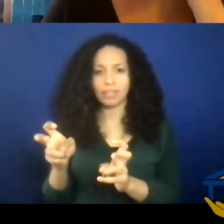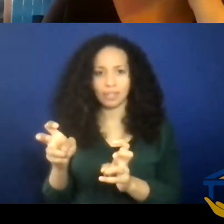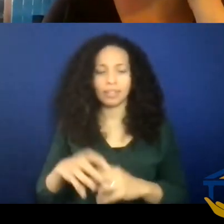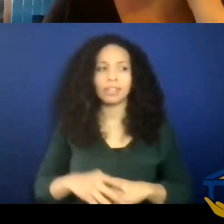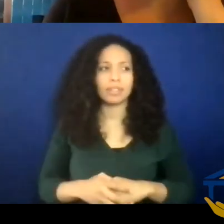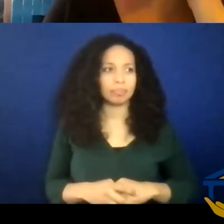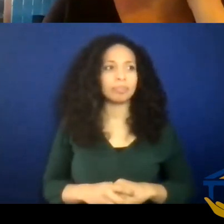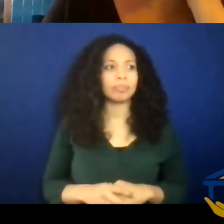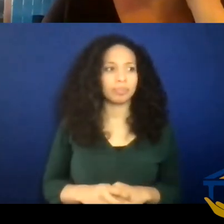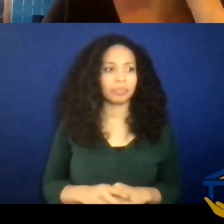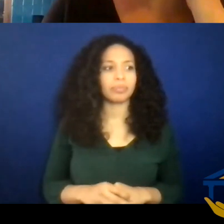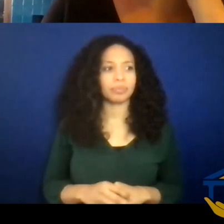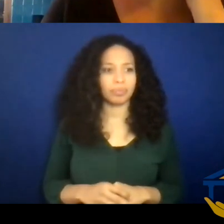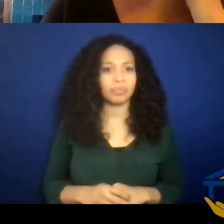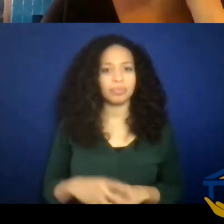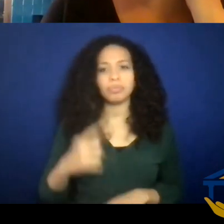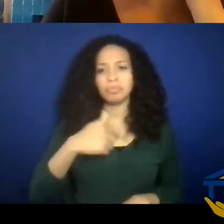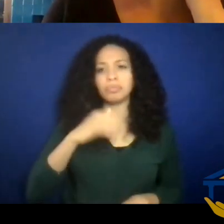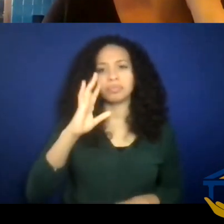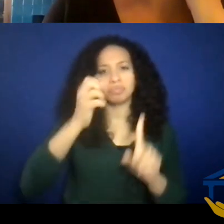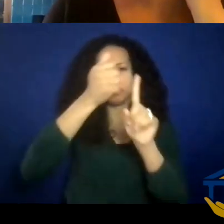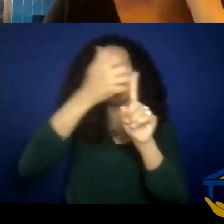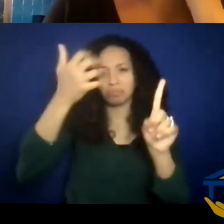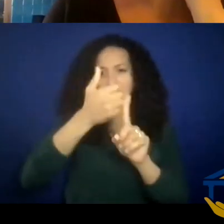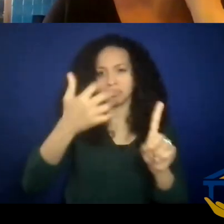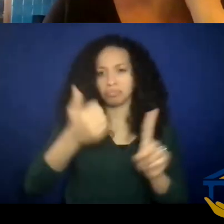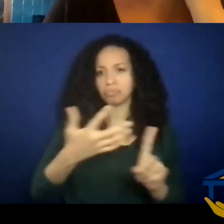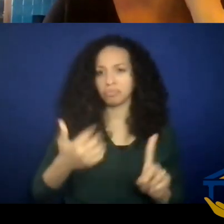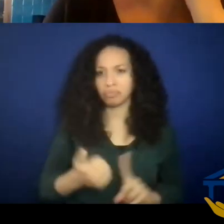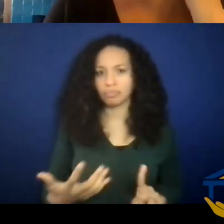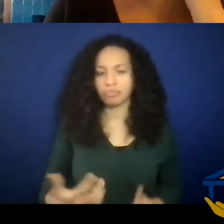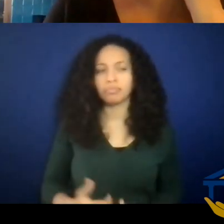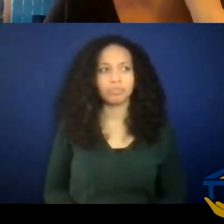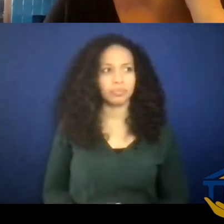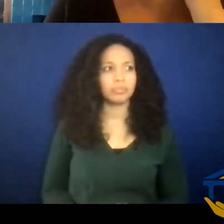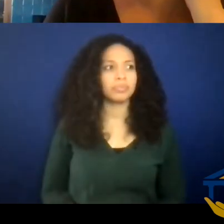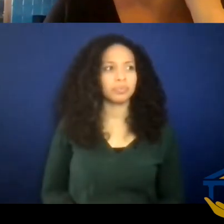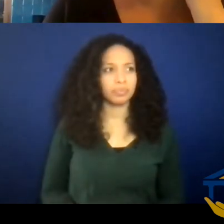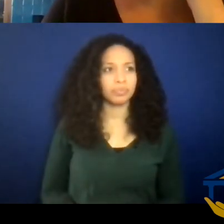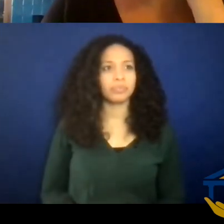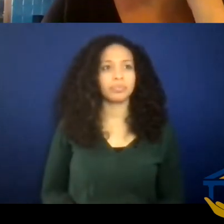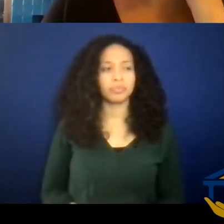and I'm gonna go through each step now. So, the process, um,